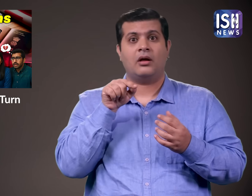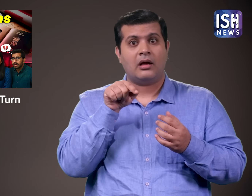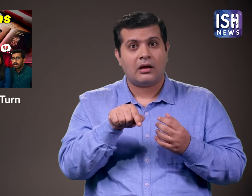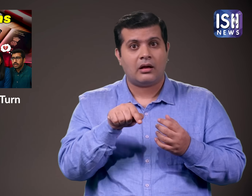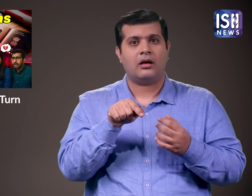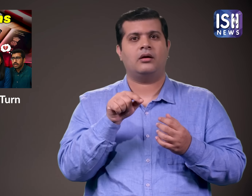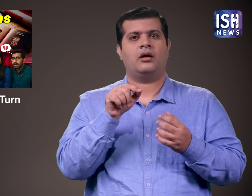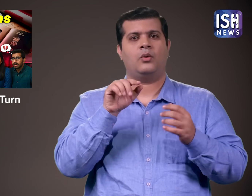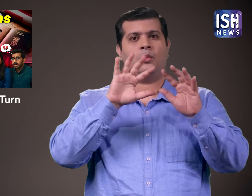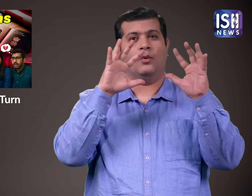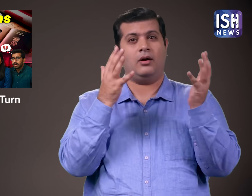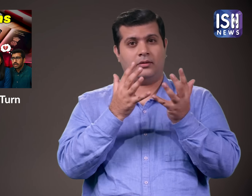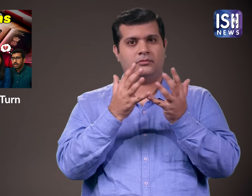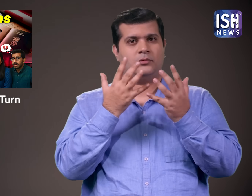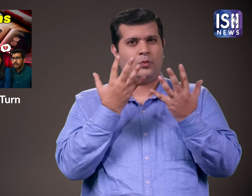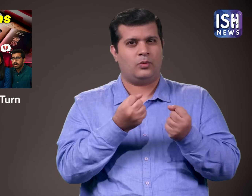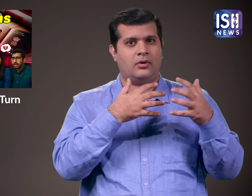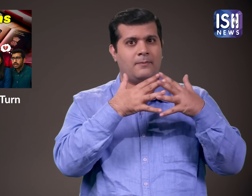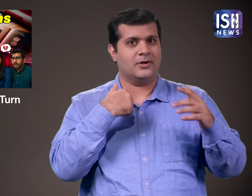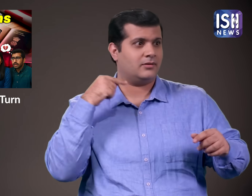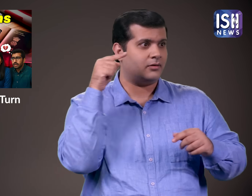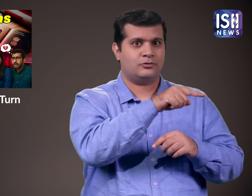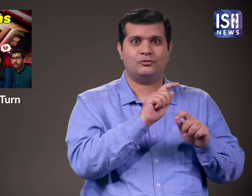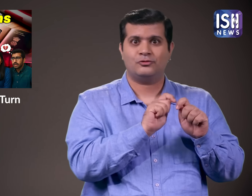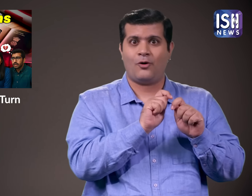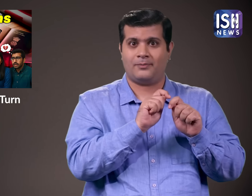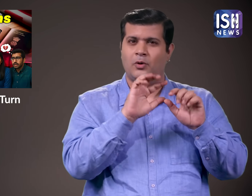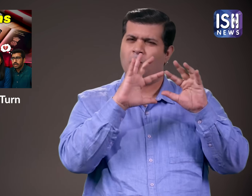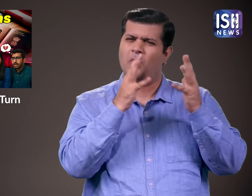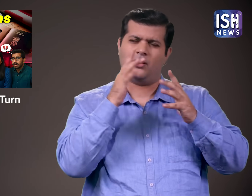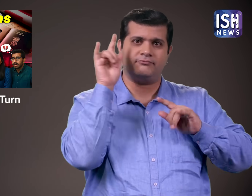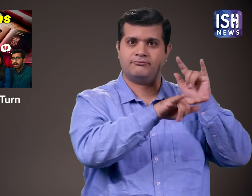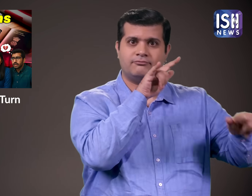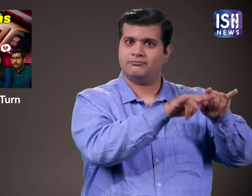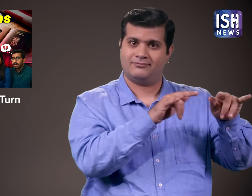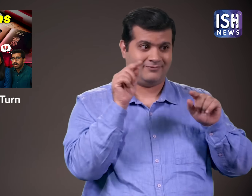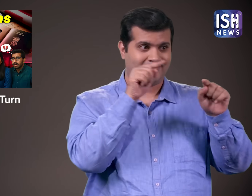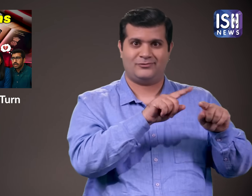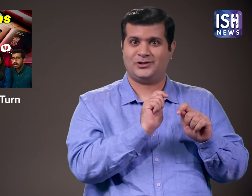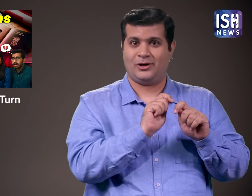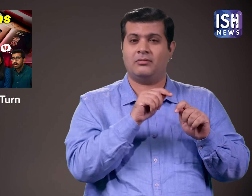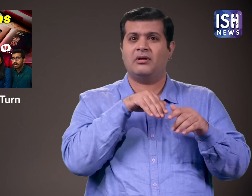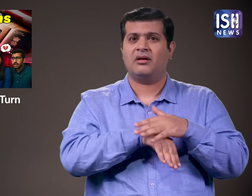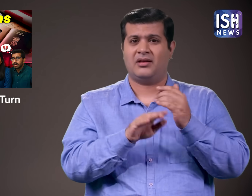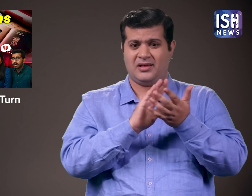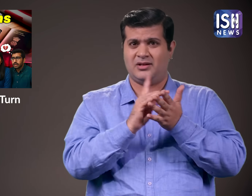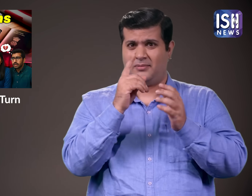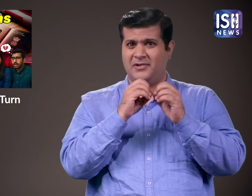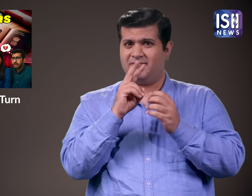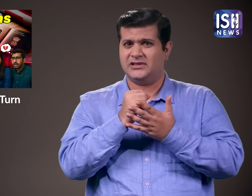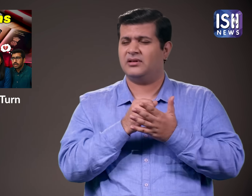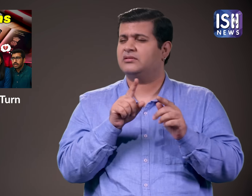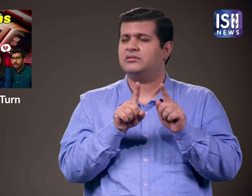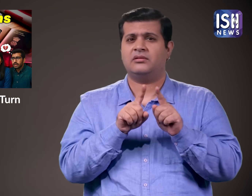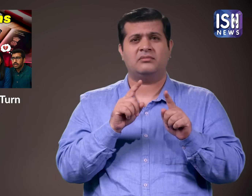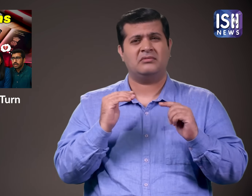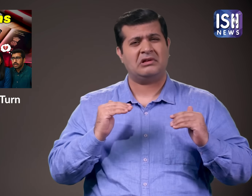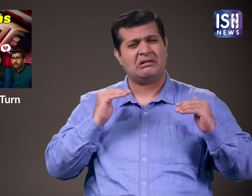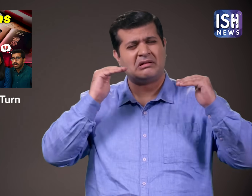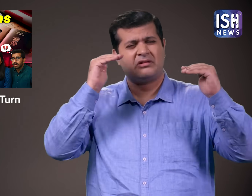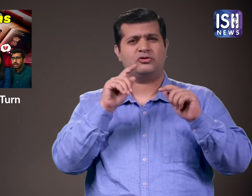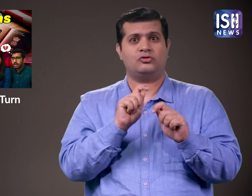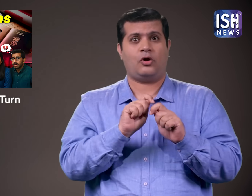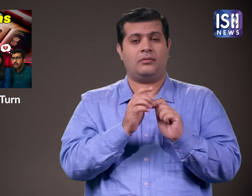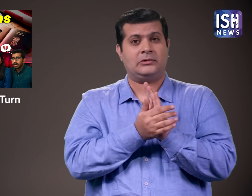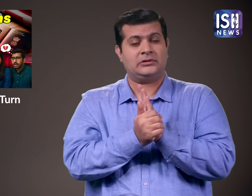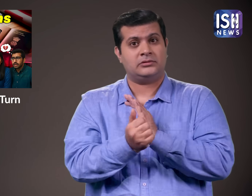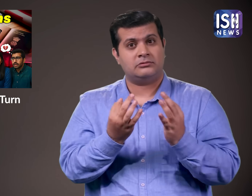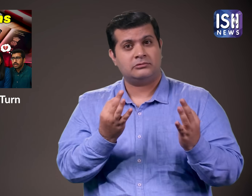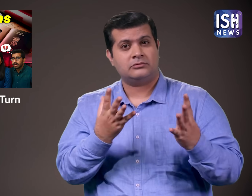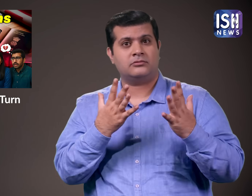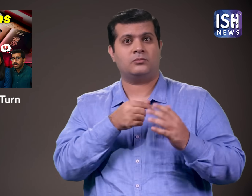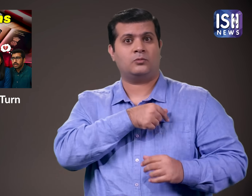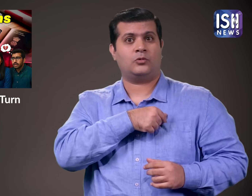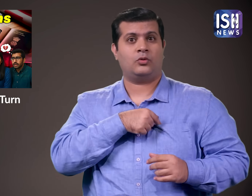The H-1B visa is used by high-skilled foreign workers to enter, work, and live in the US